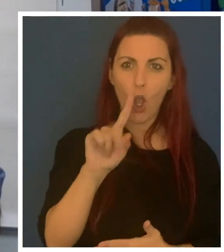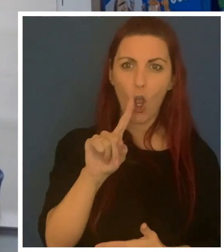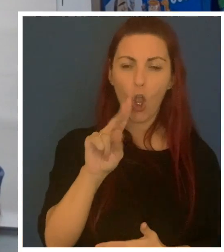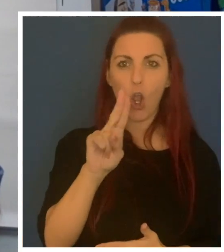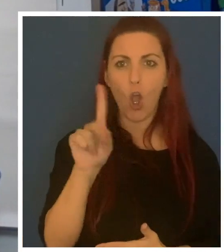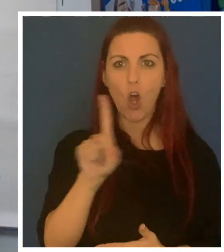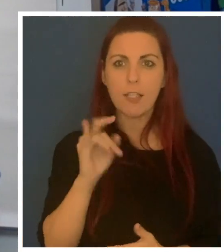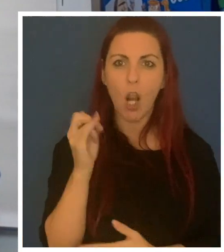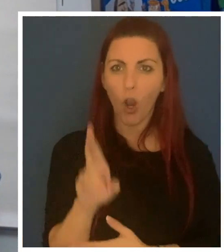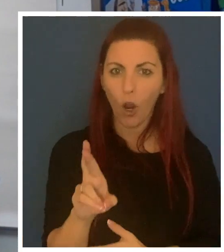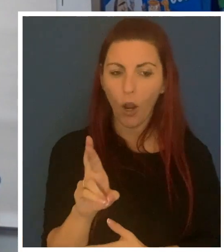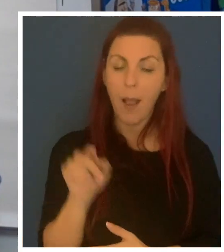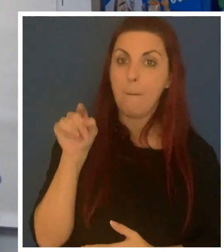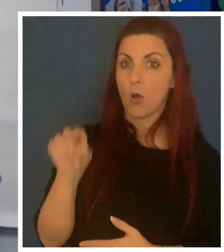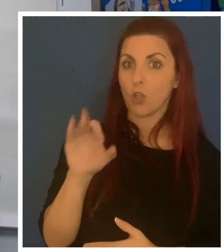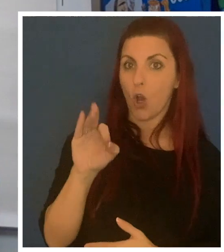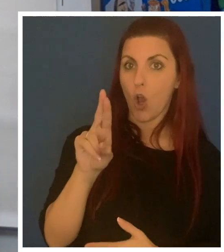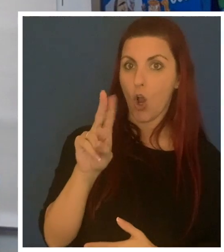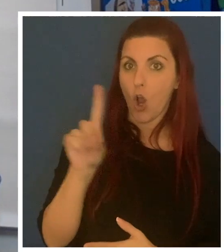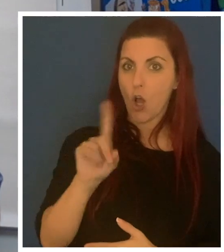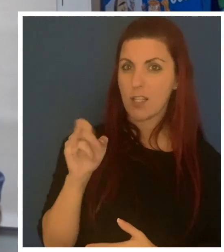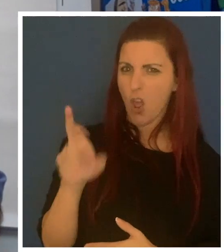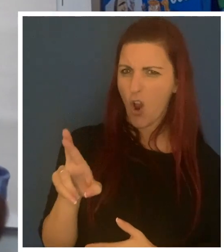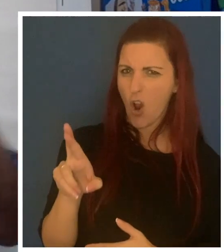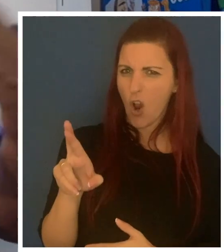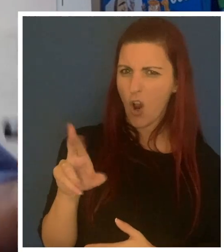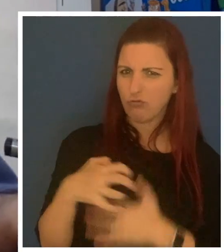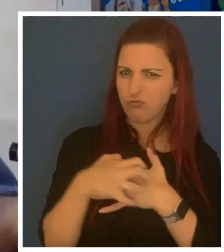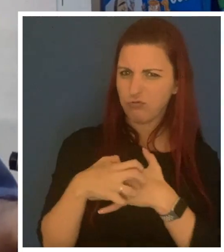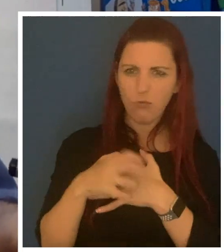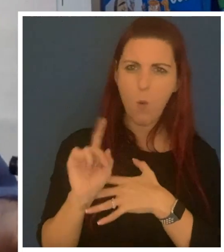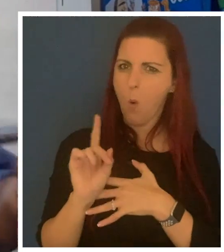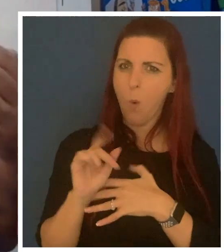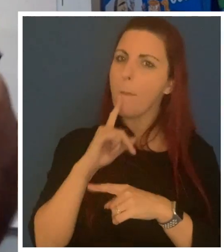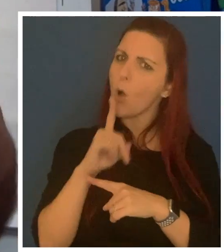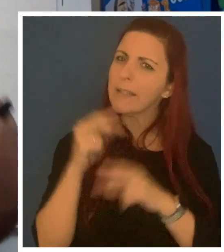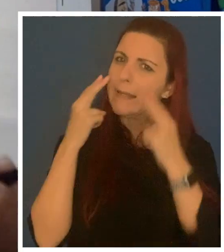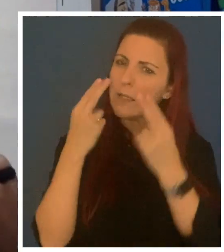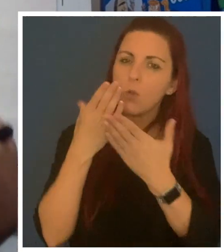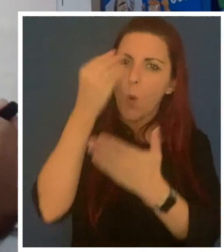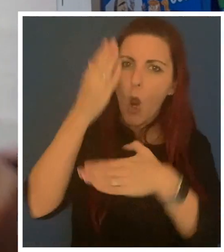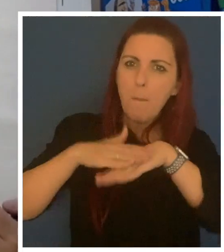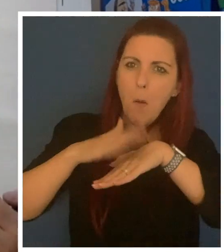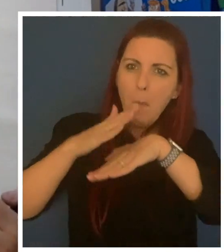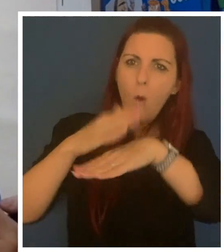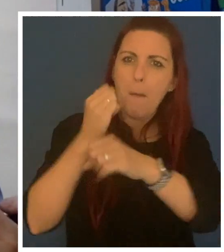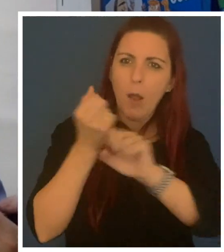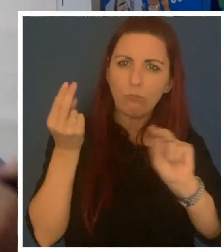But Guzzler isn't as nasty as Max Siphon, but he still has a lot to learn about reducing energy waste.